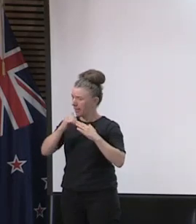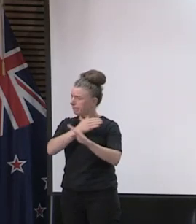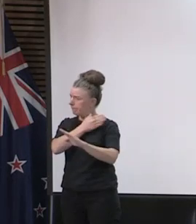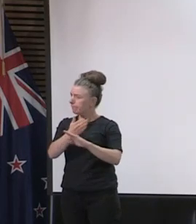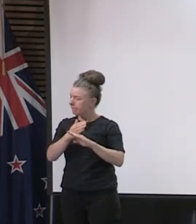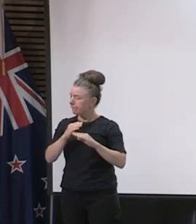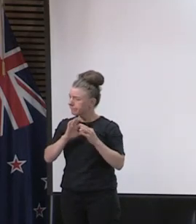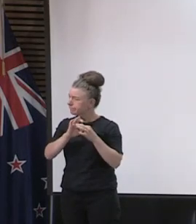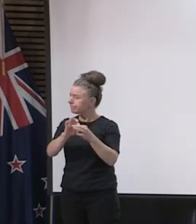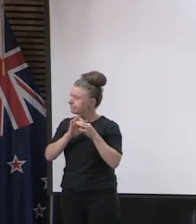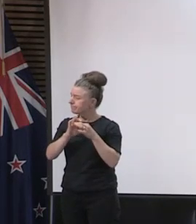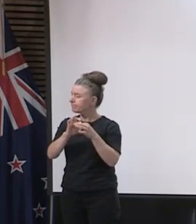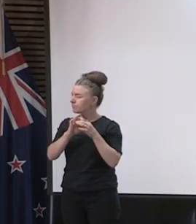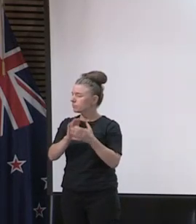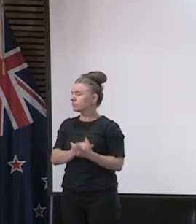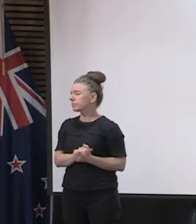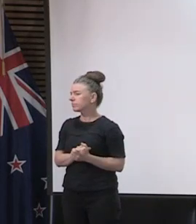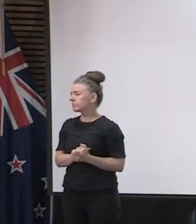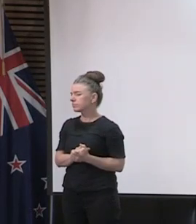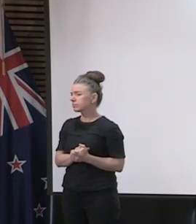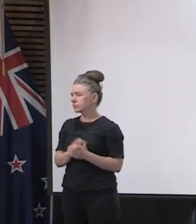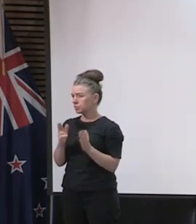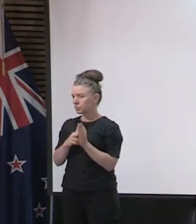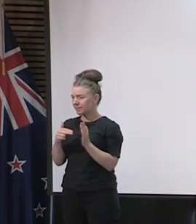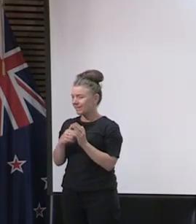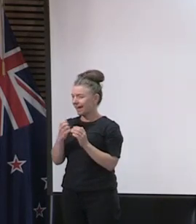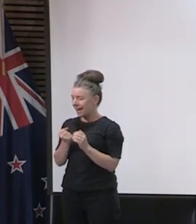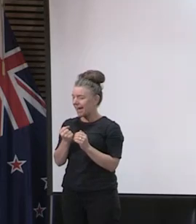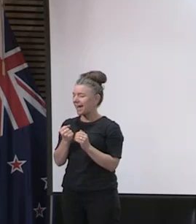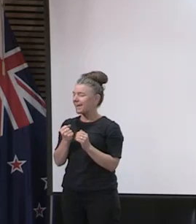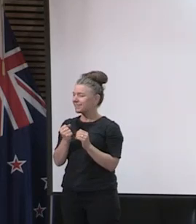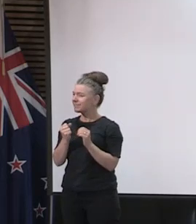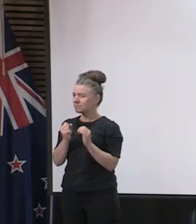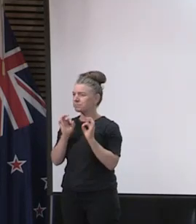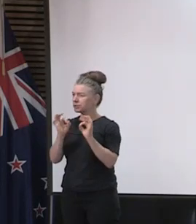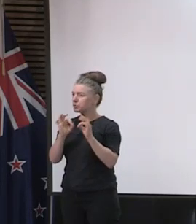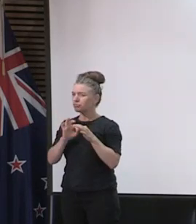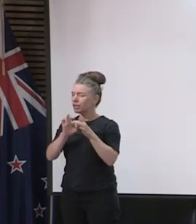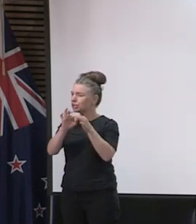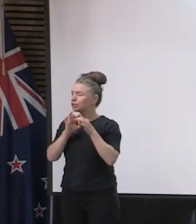relationship. One which we have long fostered. New